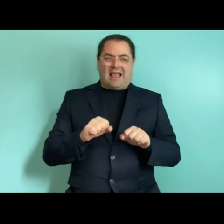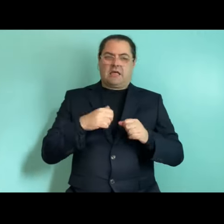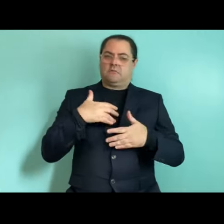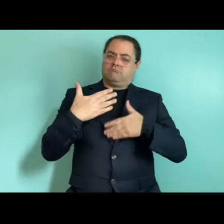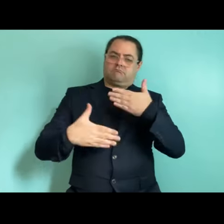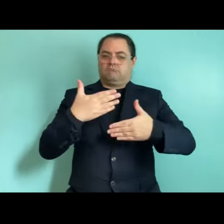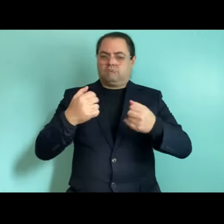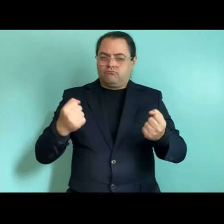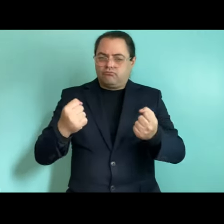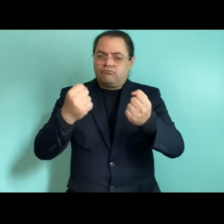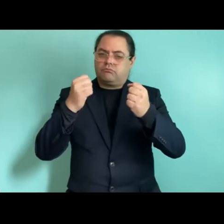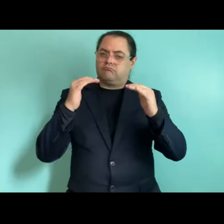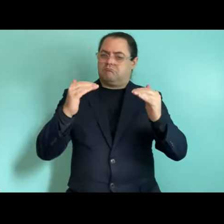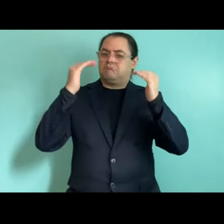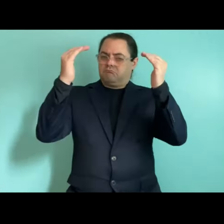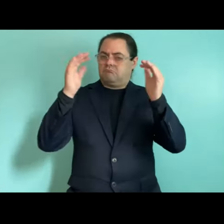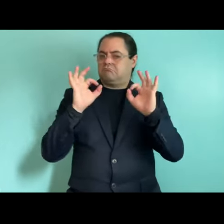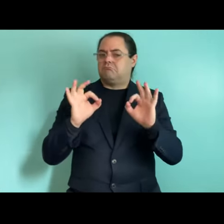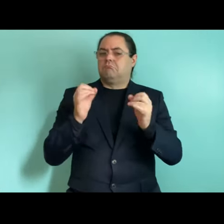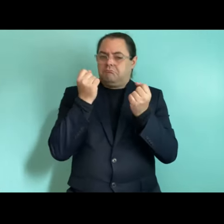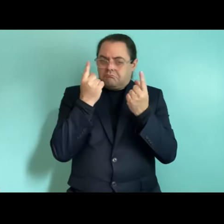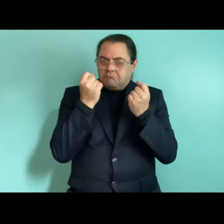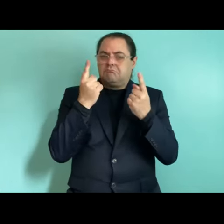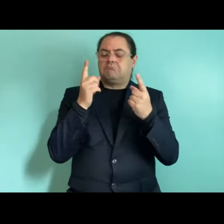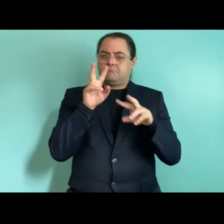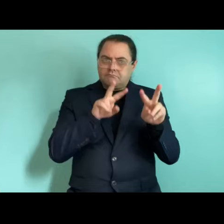disability inclusion issues as they come up from